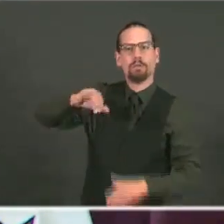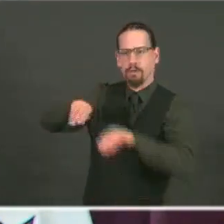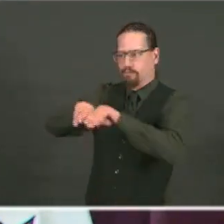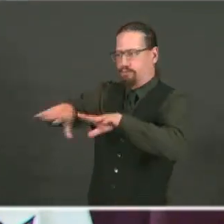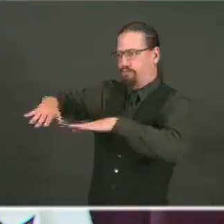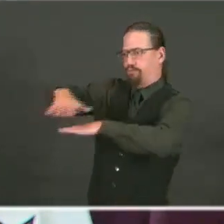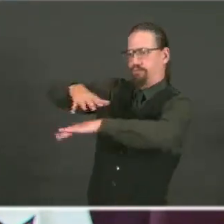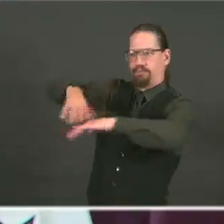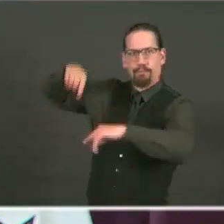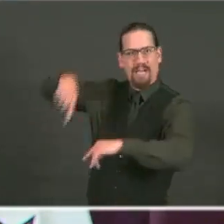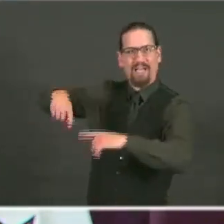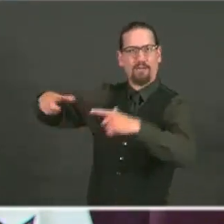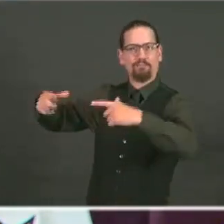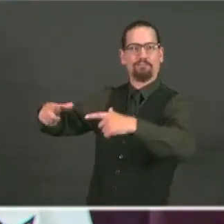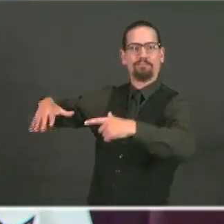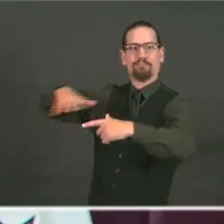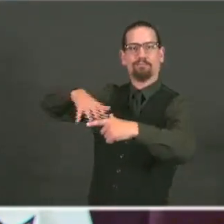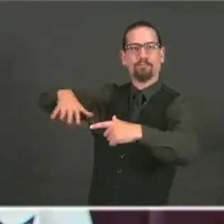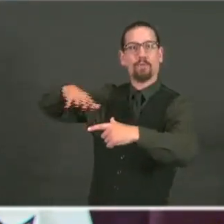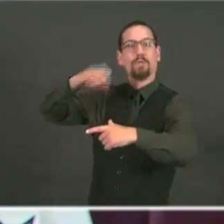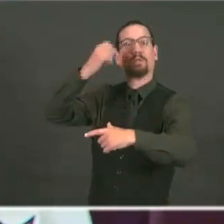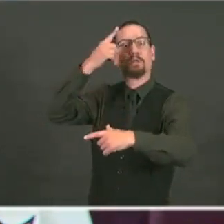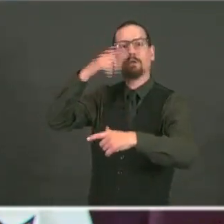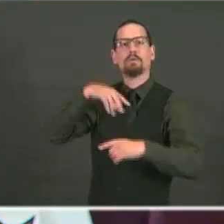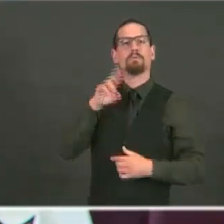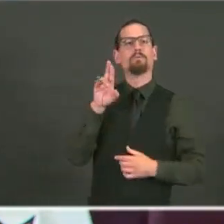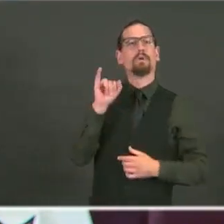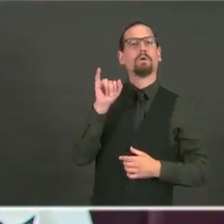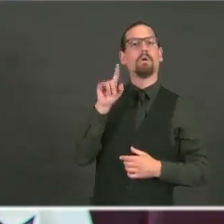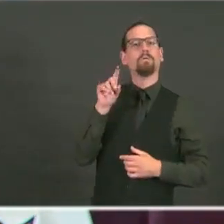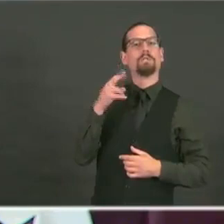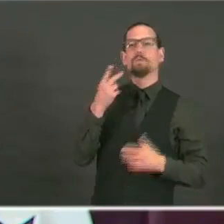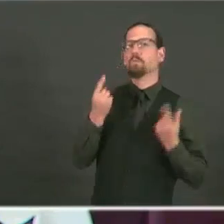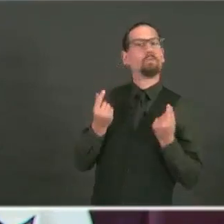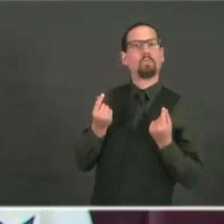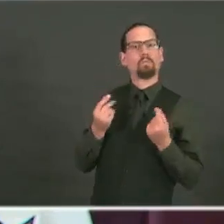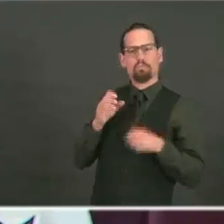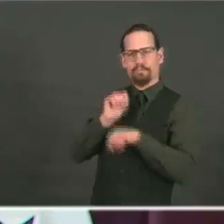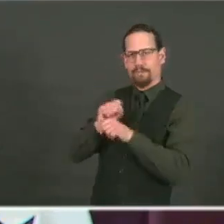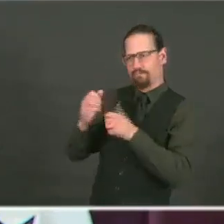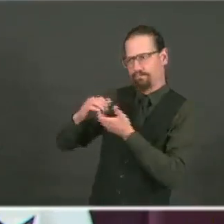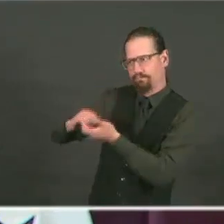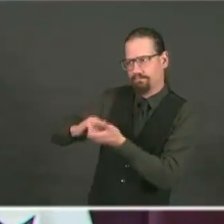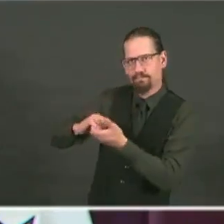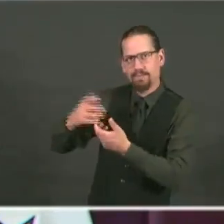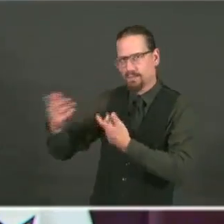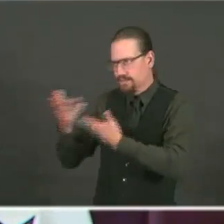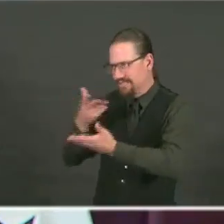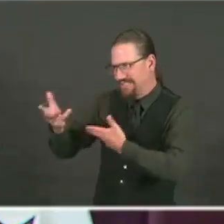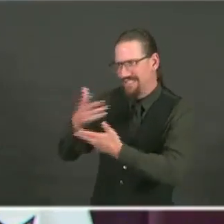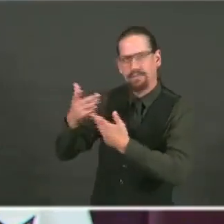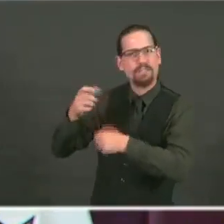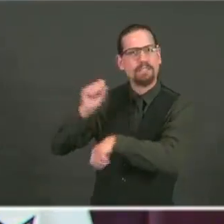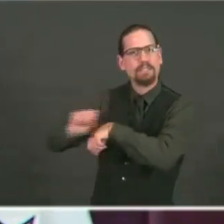I AM GRATEFUL FOR THAT. BUT WE ARE NOT OUT OF THE WOODS. WE HAVE TO CONTINUE TESTING